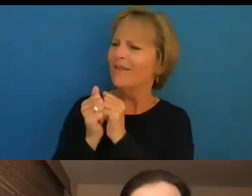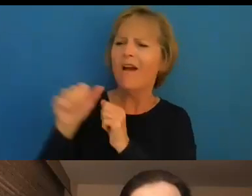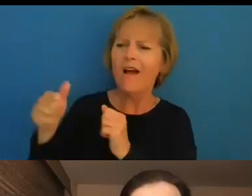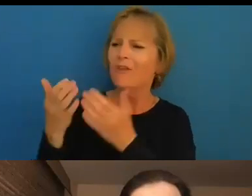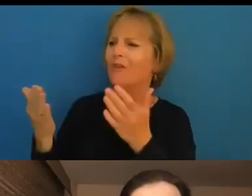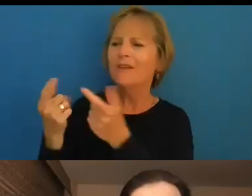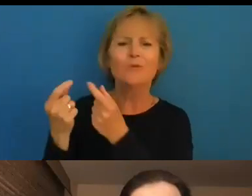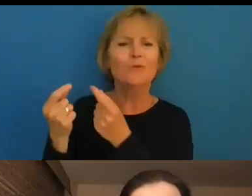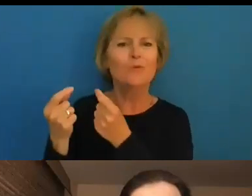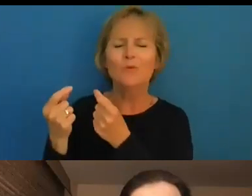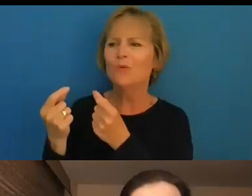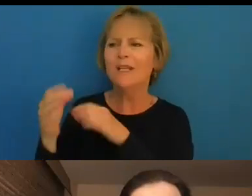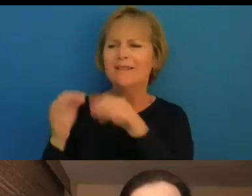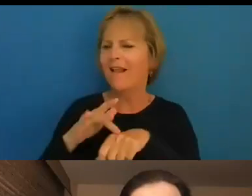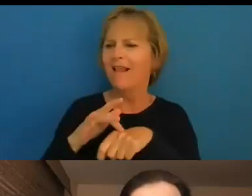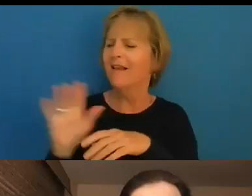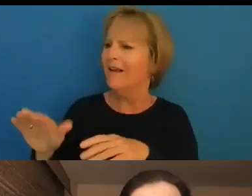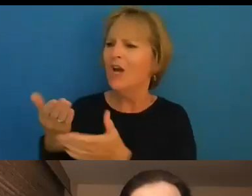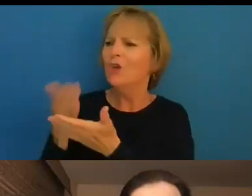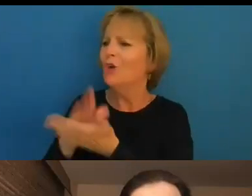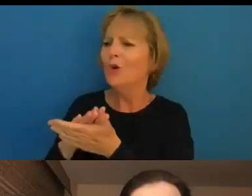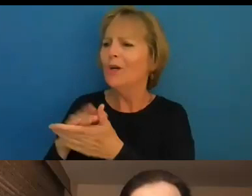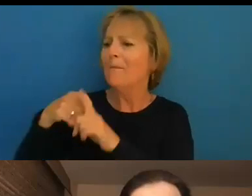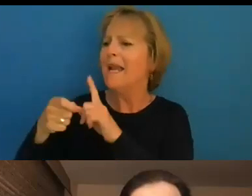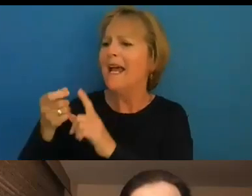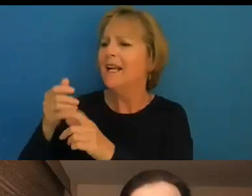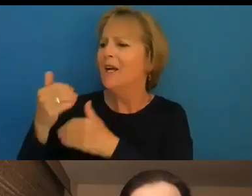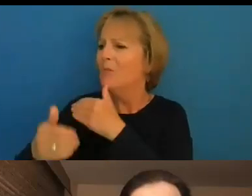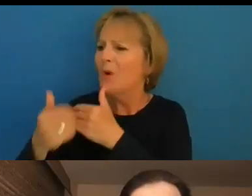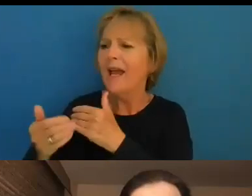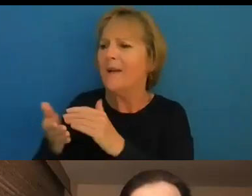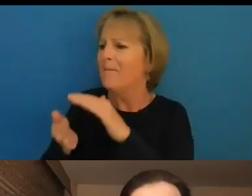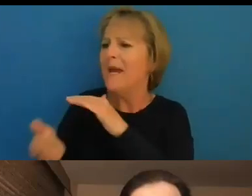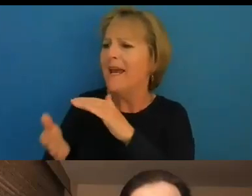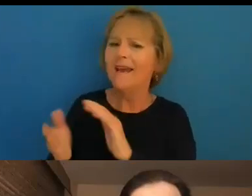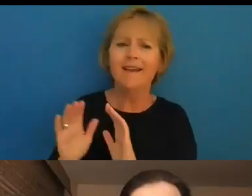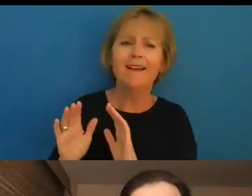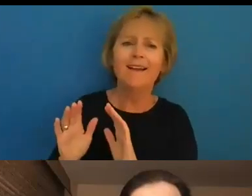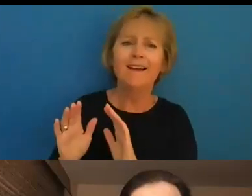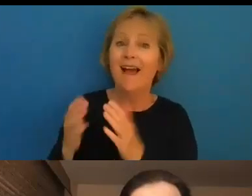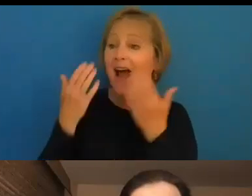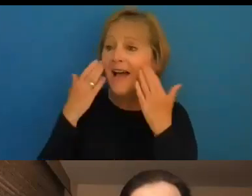Like I don't know cook some banana bread, or bake some banana bread like everyone's doing, I don't know, start a new hobby.